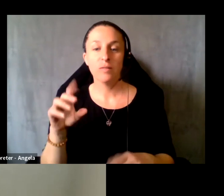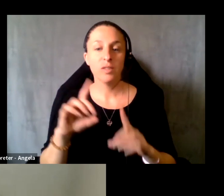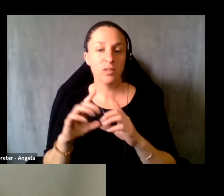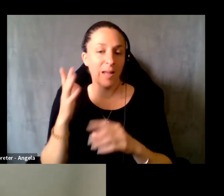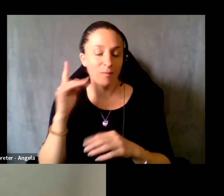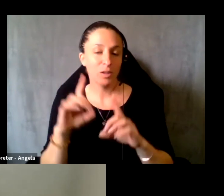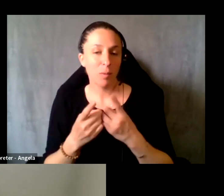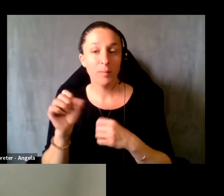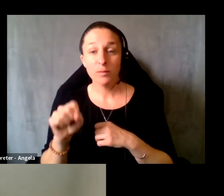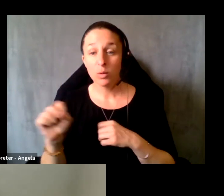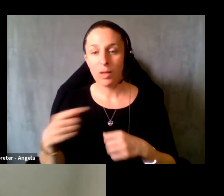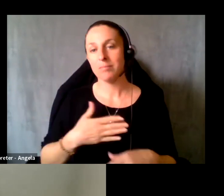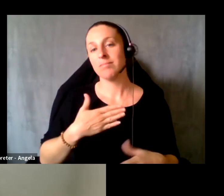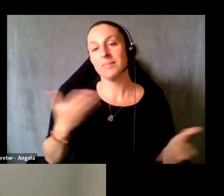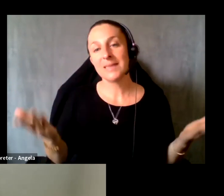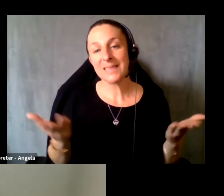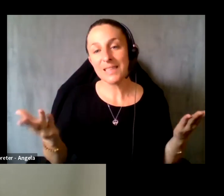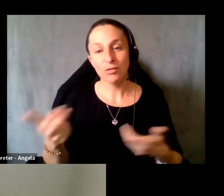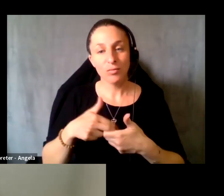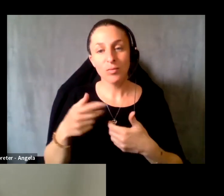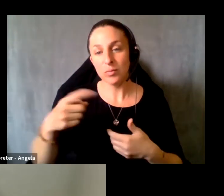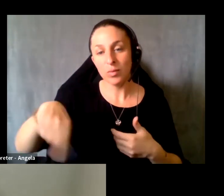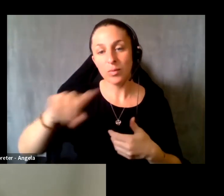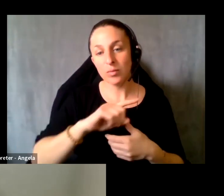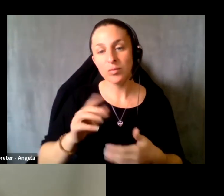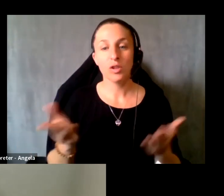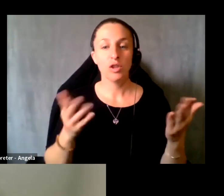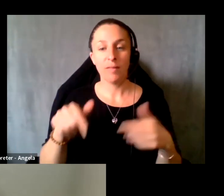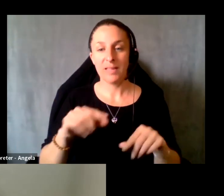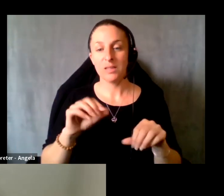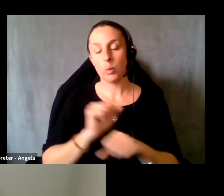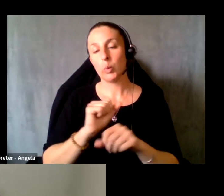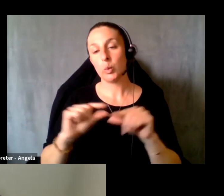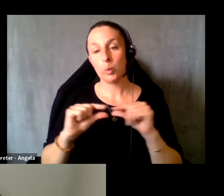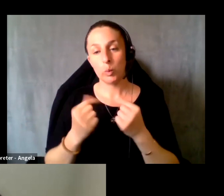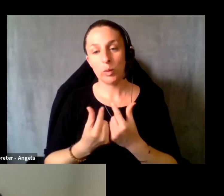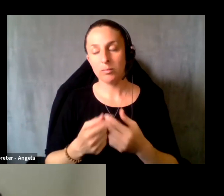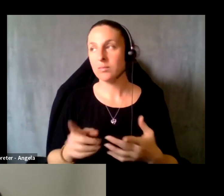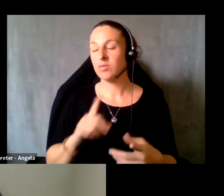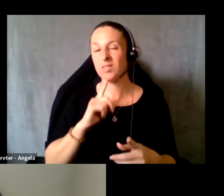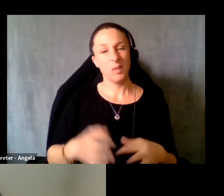glad to be here today with you all and serving on this work group on such an important topic